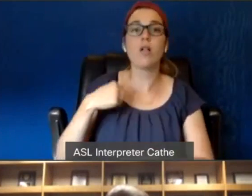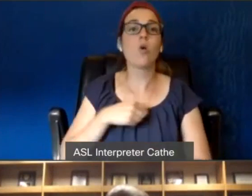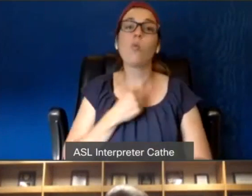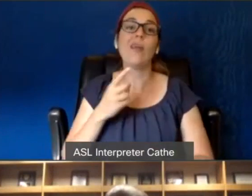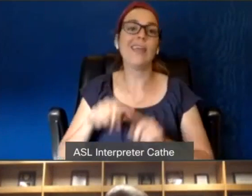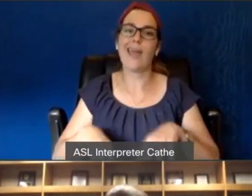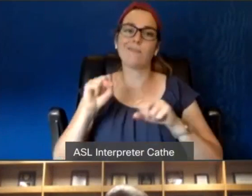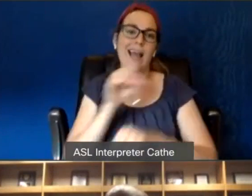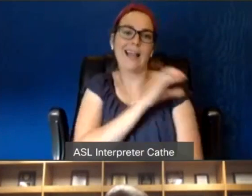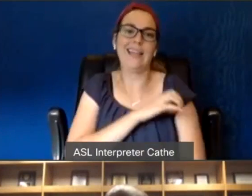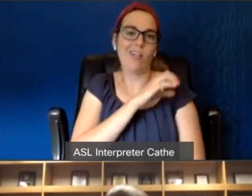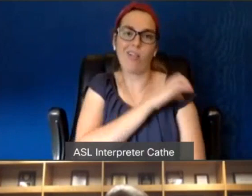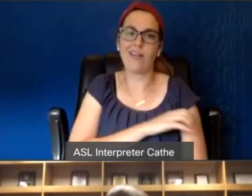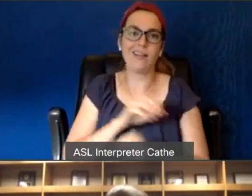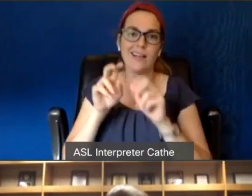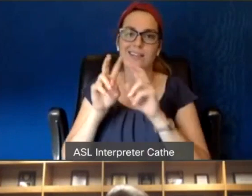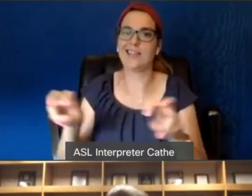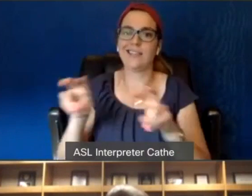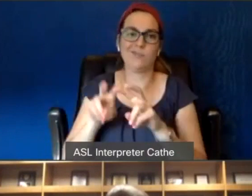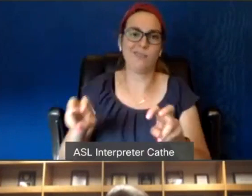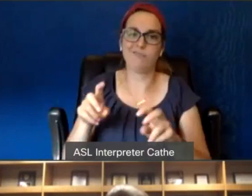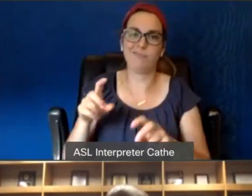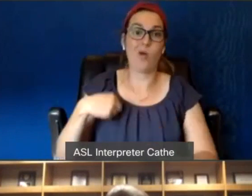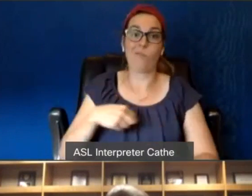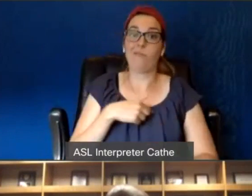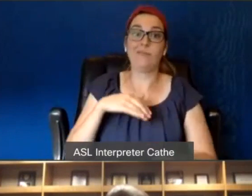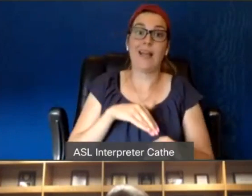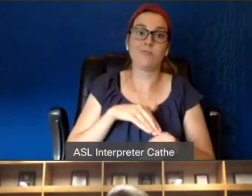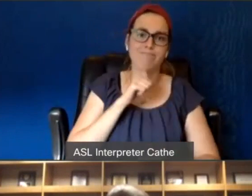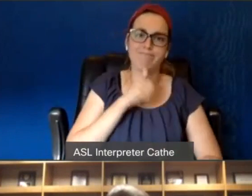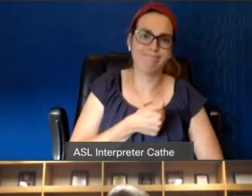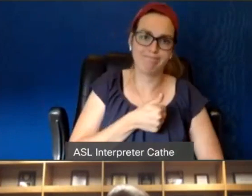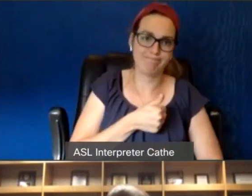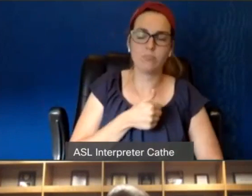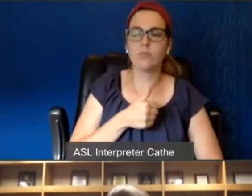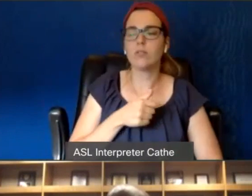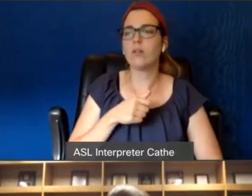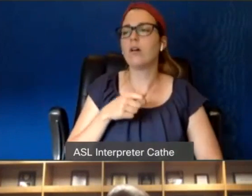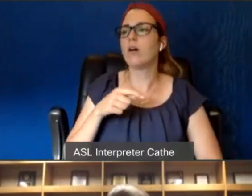like we're not clinical either so we can't say, I think they need treatment, we can just kinda come up